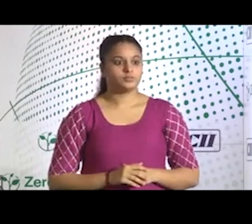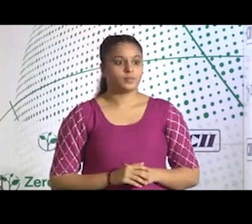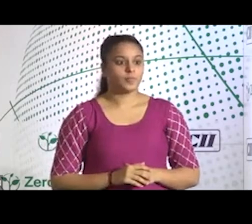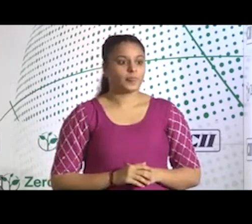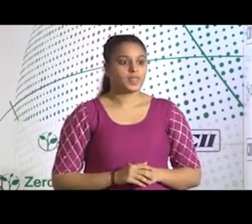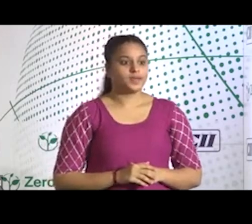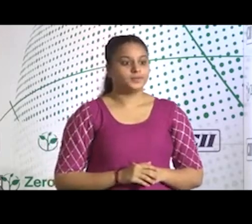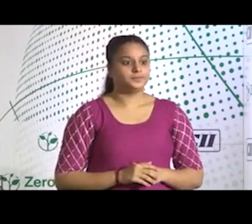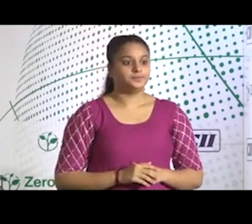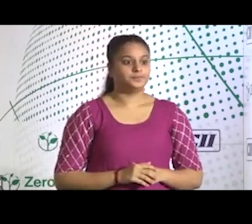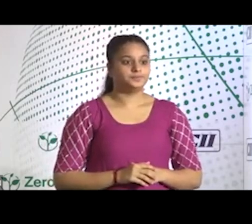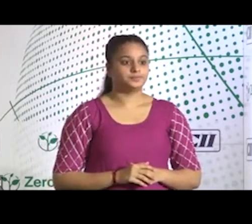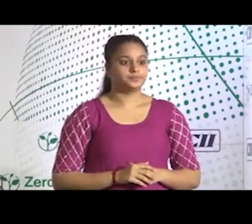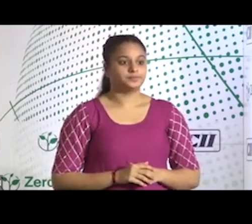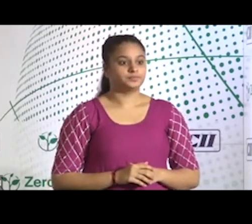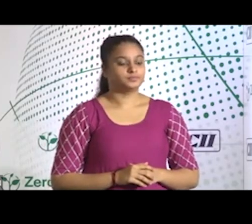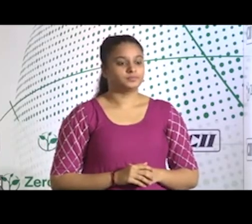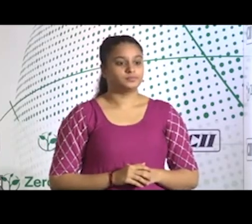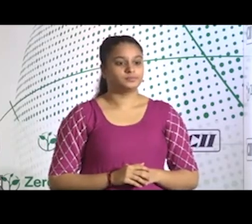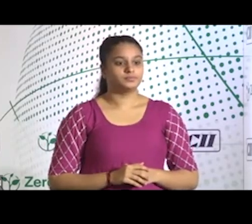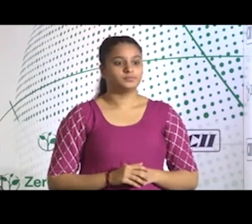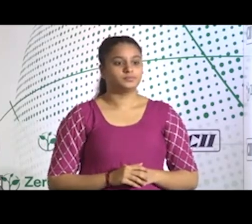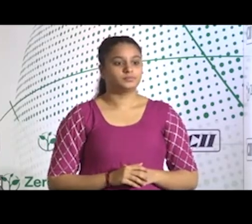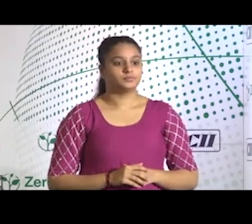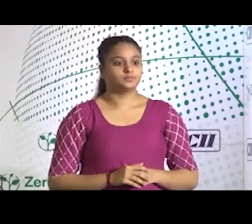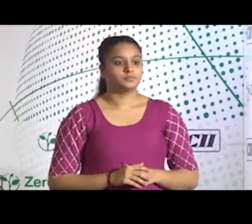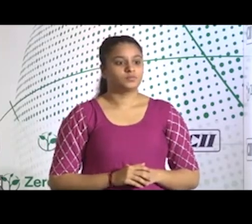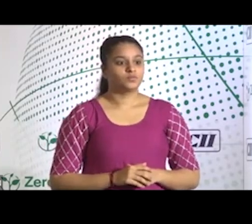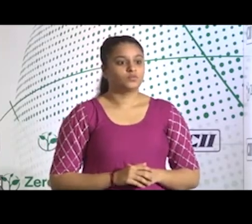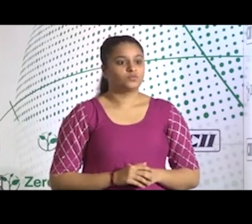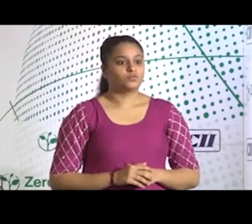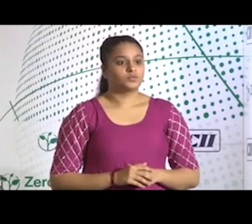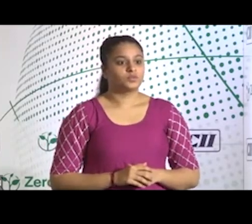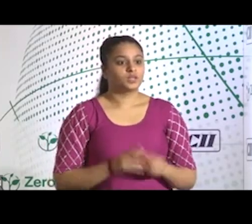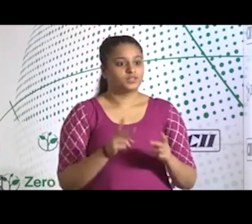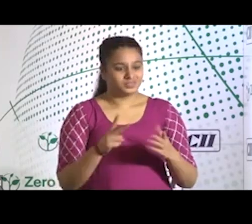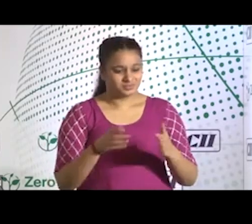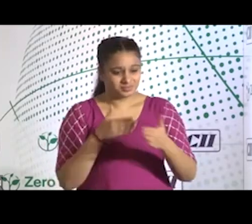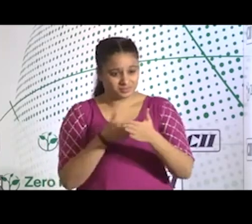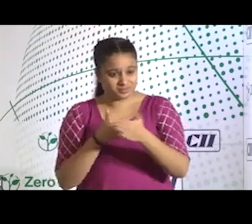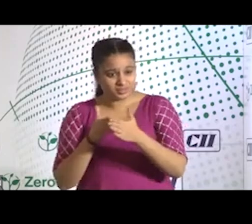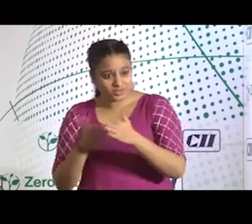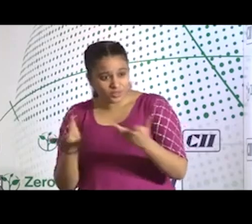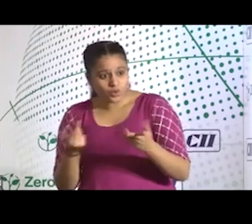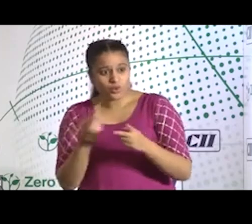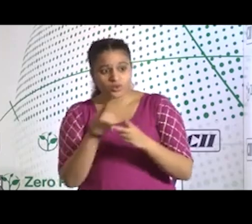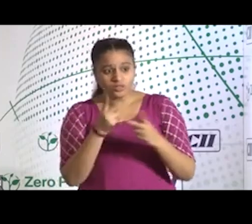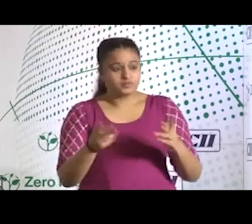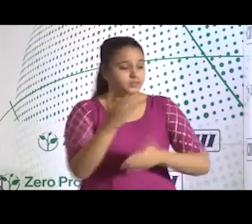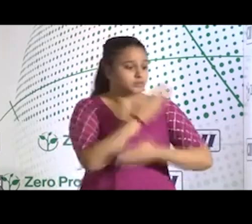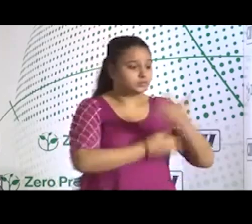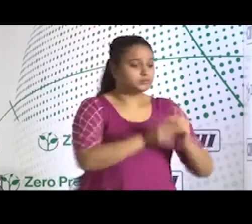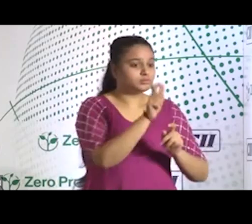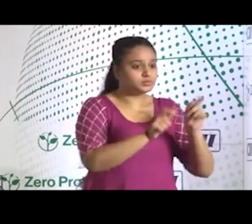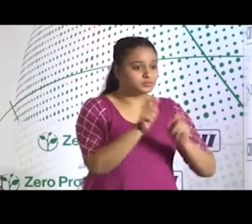And of course, she was instrumental in addressing systematic challenges, systemic challenges to disability inclusion.